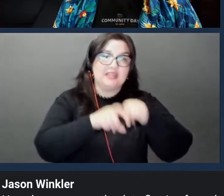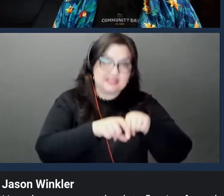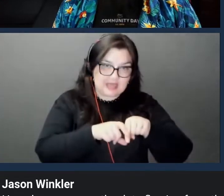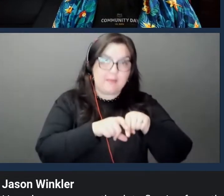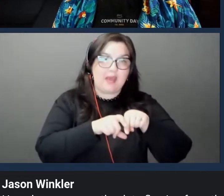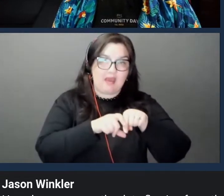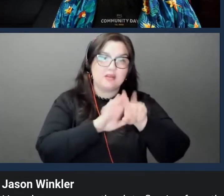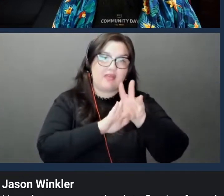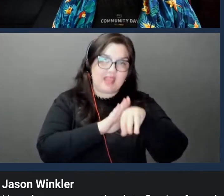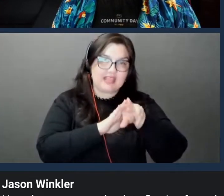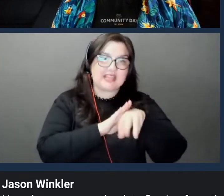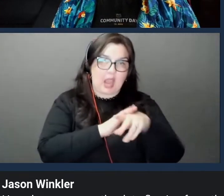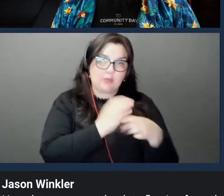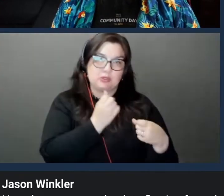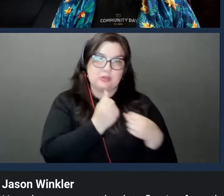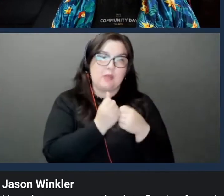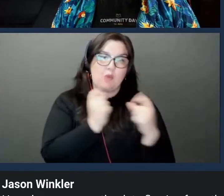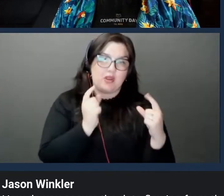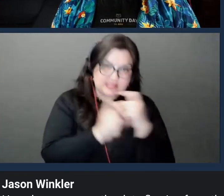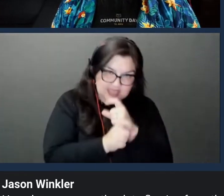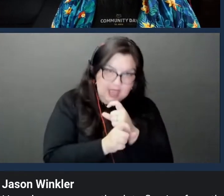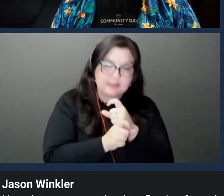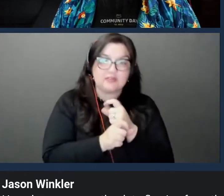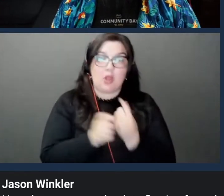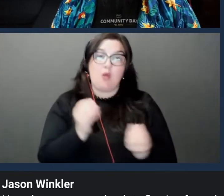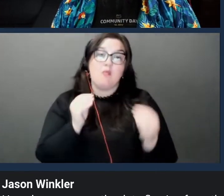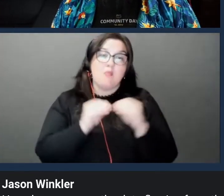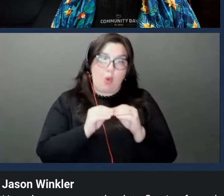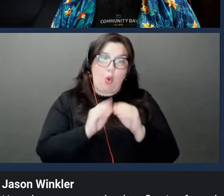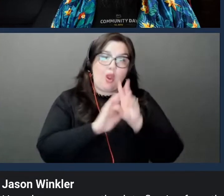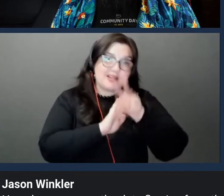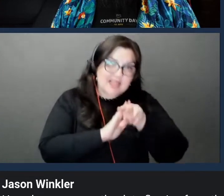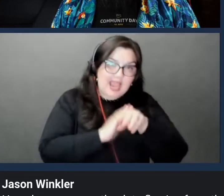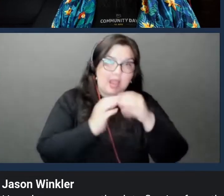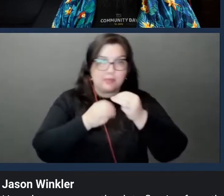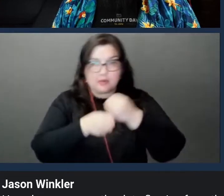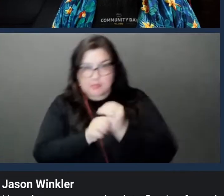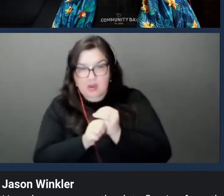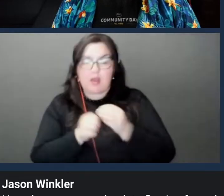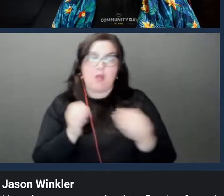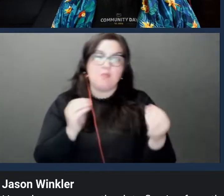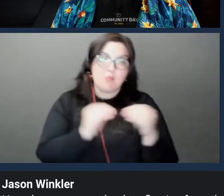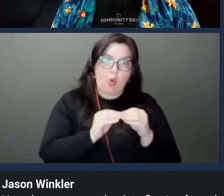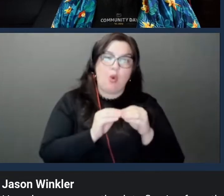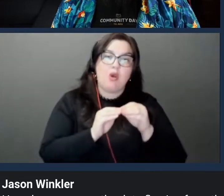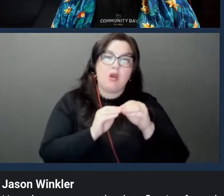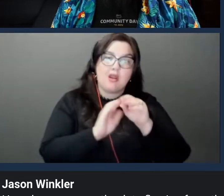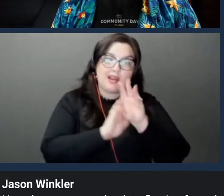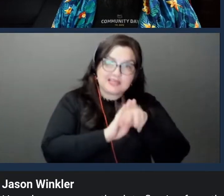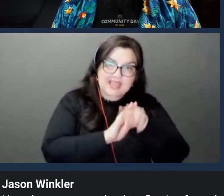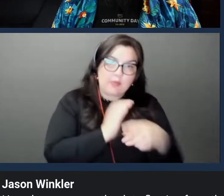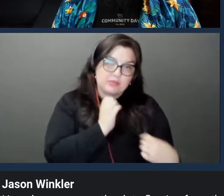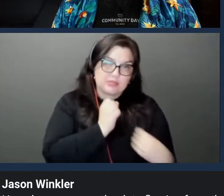So as more camera manufacturers and more cameras support TLS, we can encrypt that connection as well.